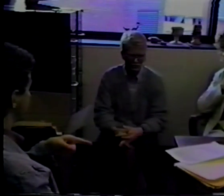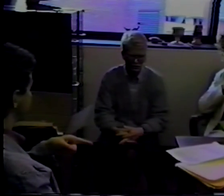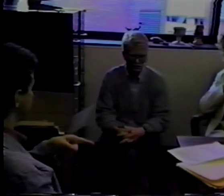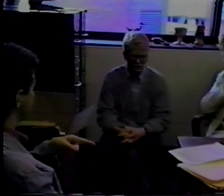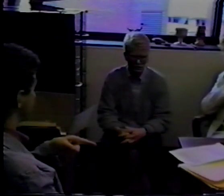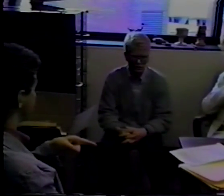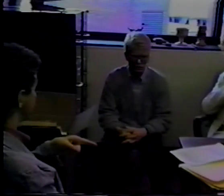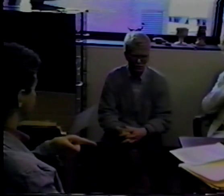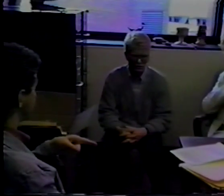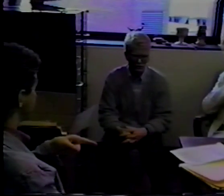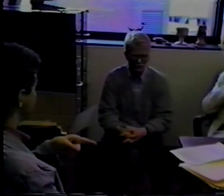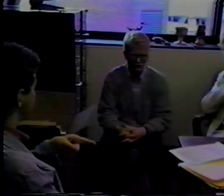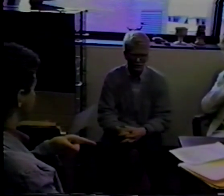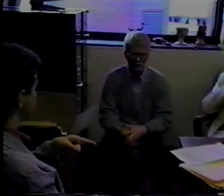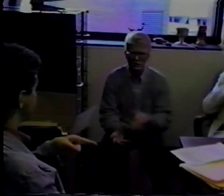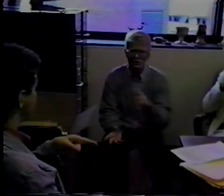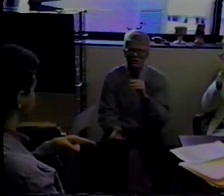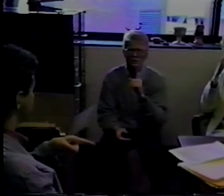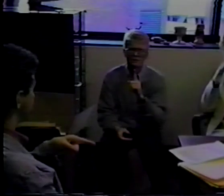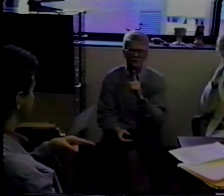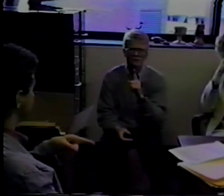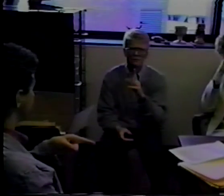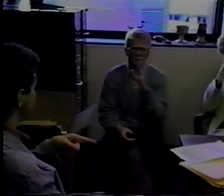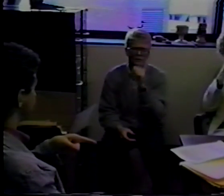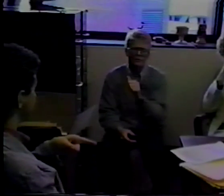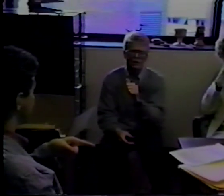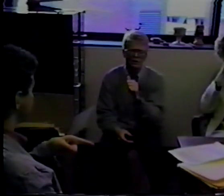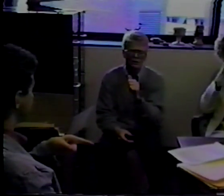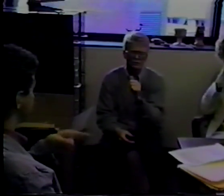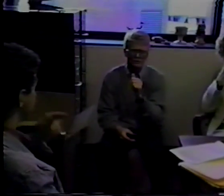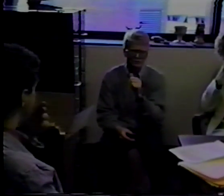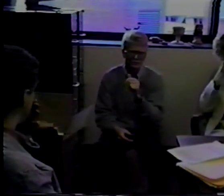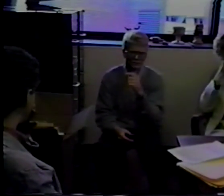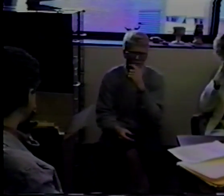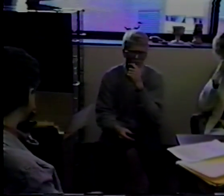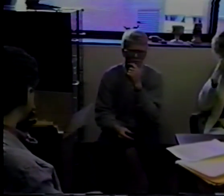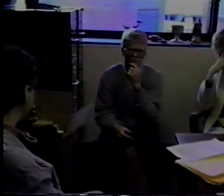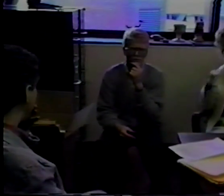for the group? Professor: Well you know what I'm thinking?